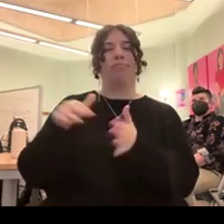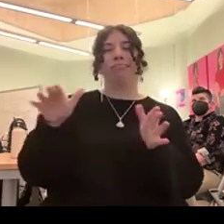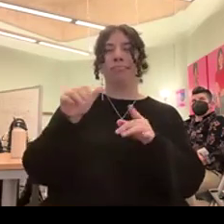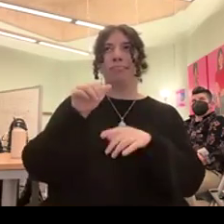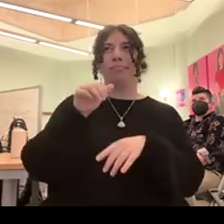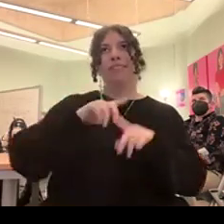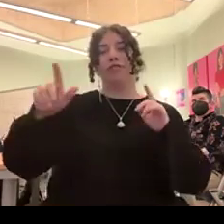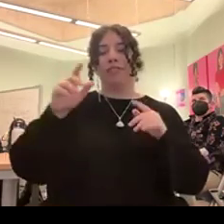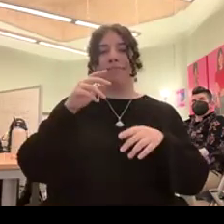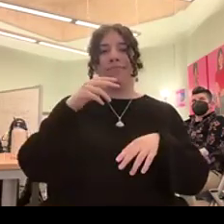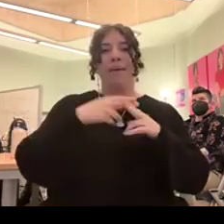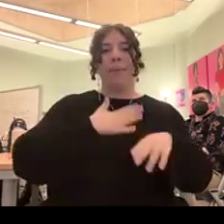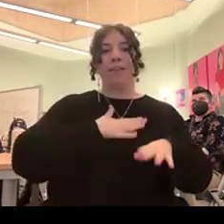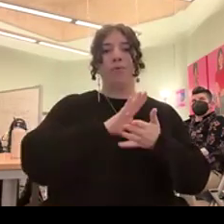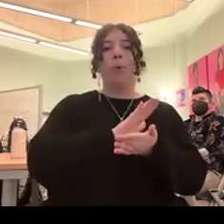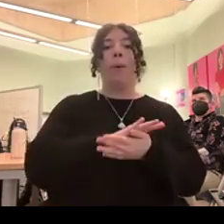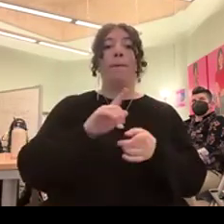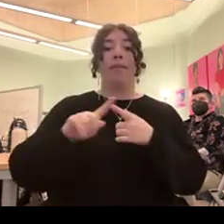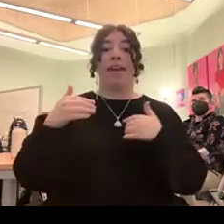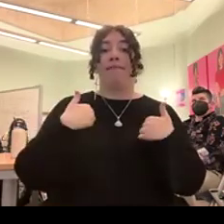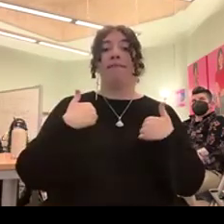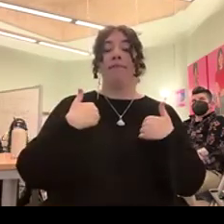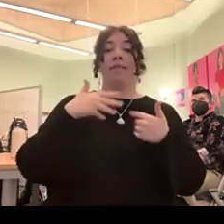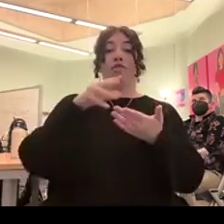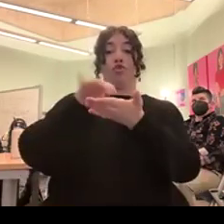Resource Center. Well, it's a different name at my school, but the Disability Resource Center,